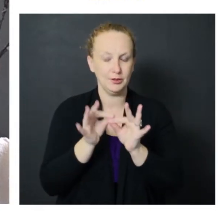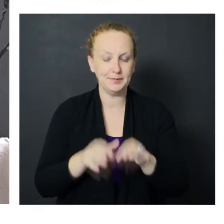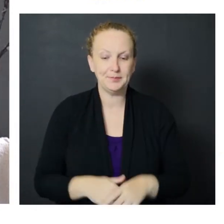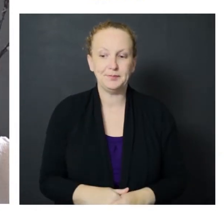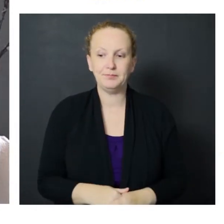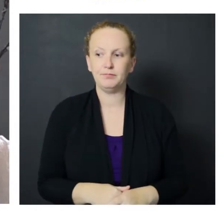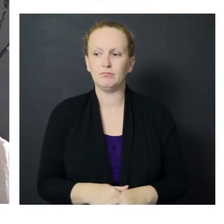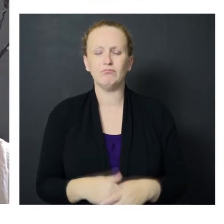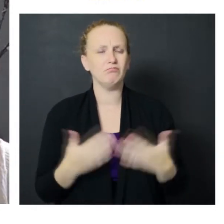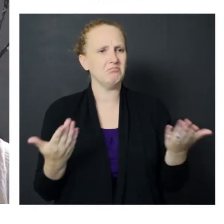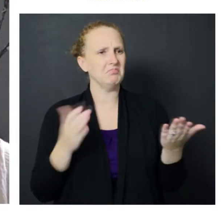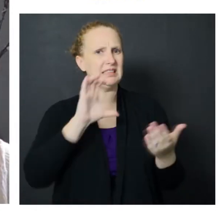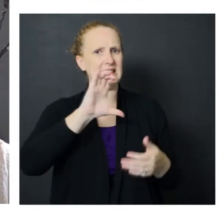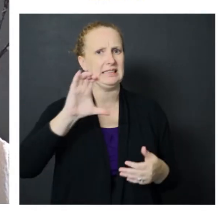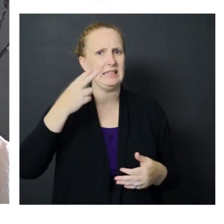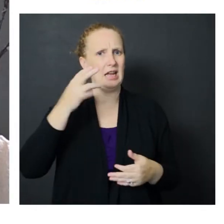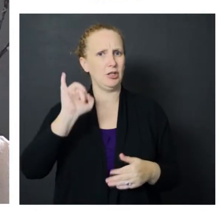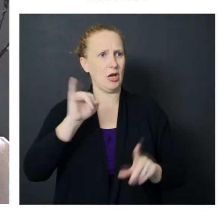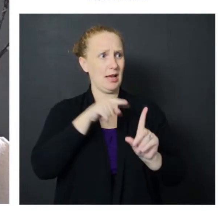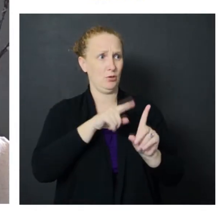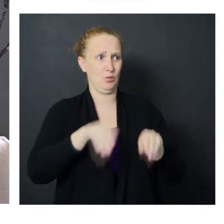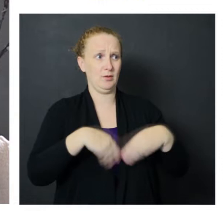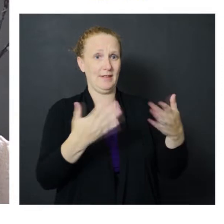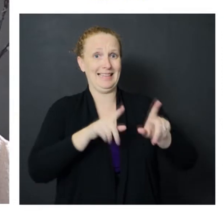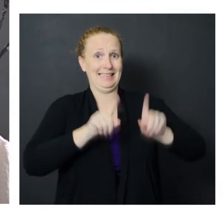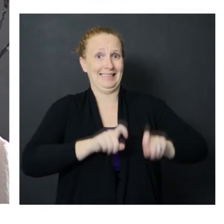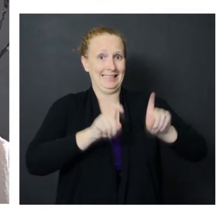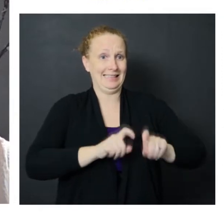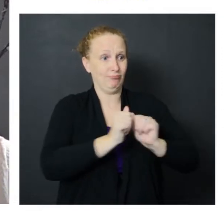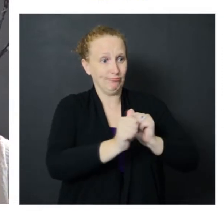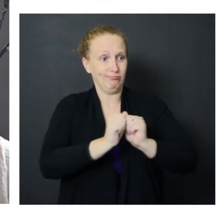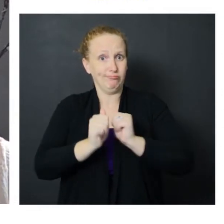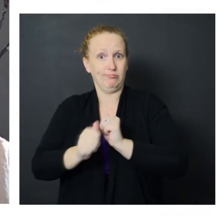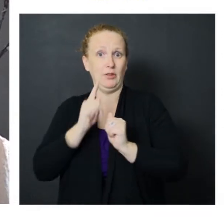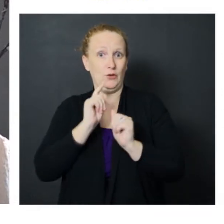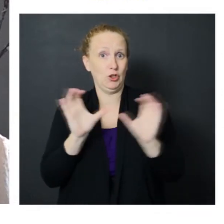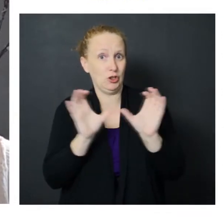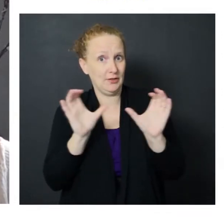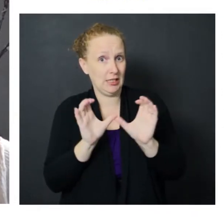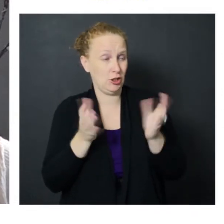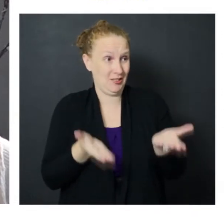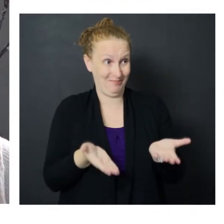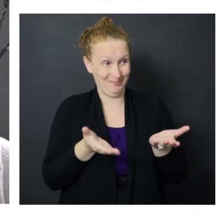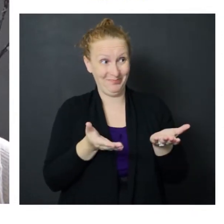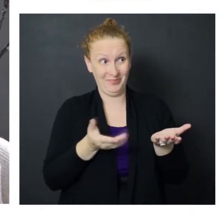as a testing organization? What changes did you have to make, and, are some of them